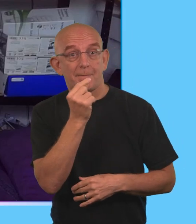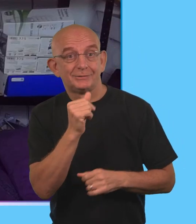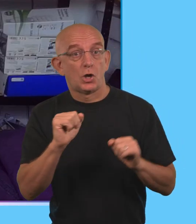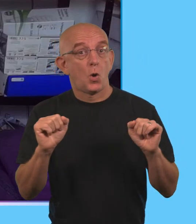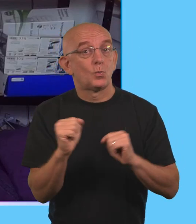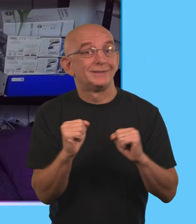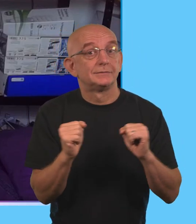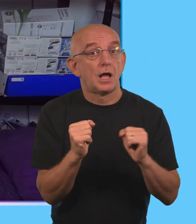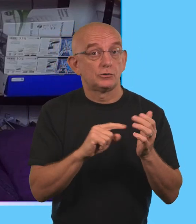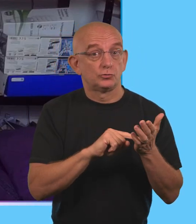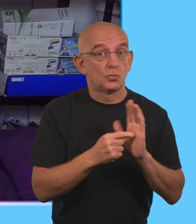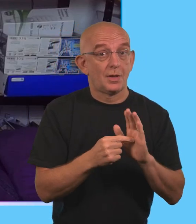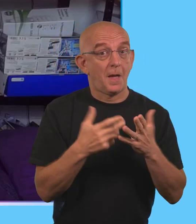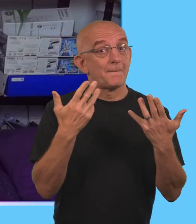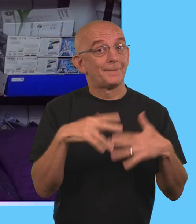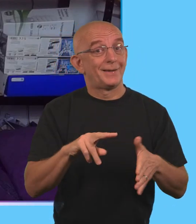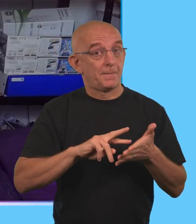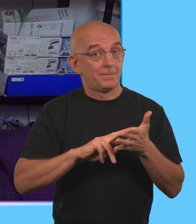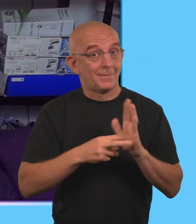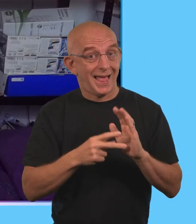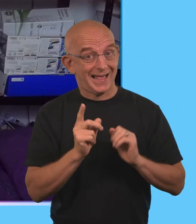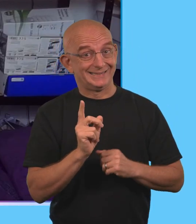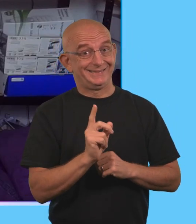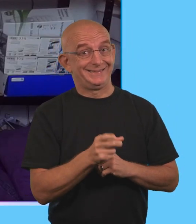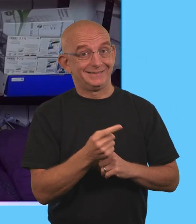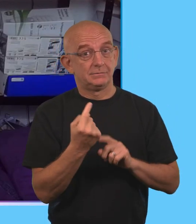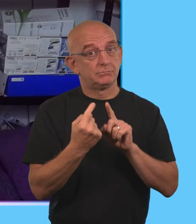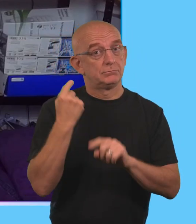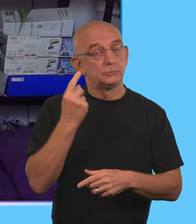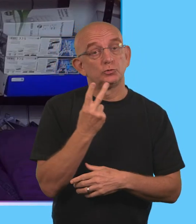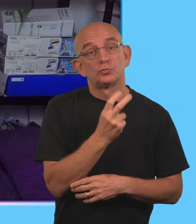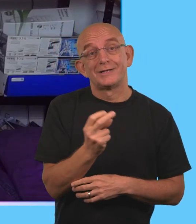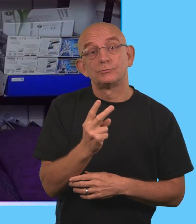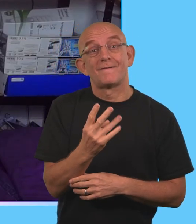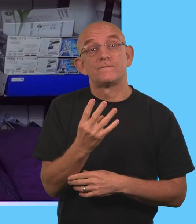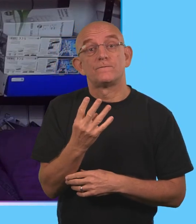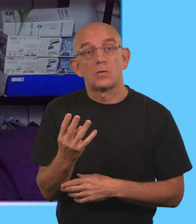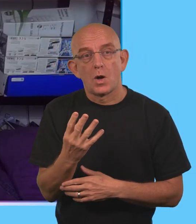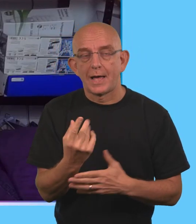Winter Showcase. We had plans to launch the Winter Showcase in 2024,